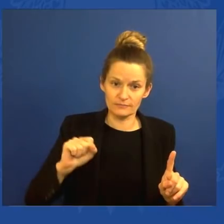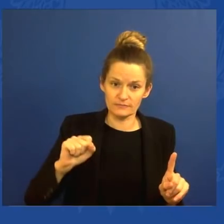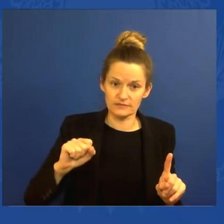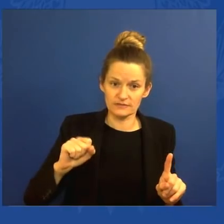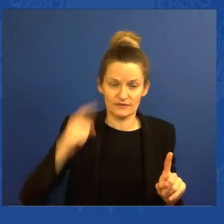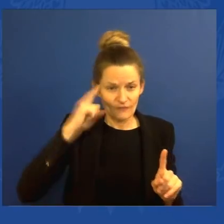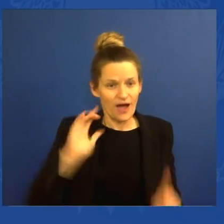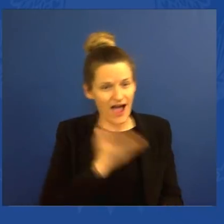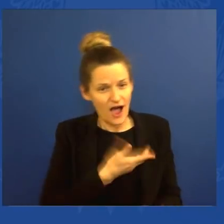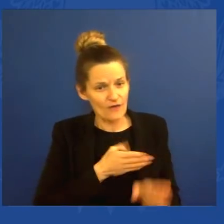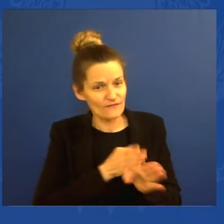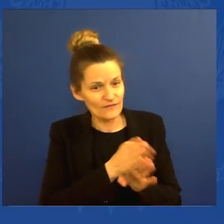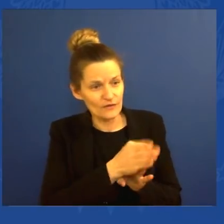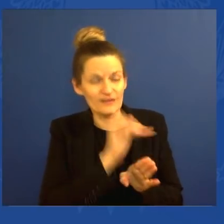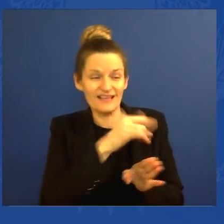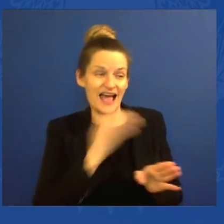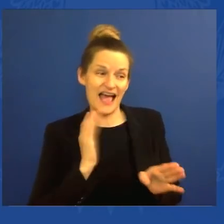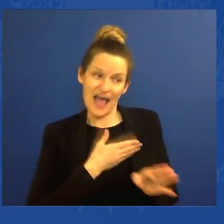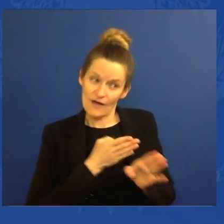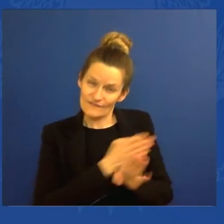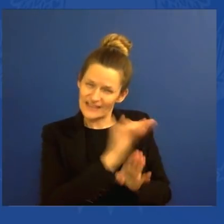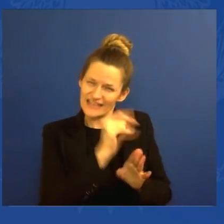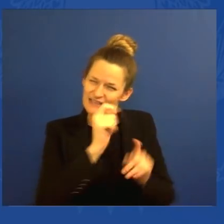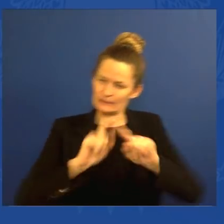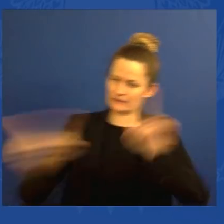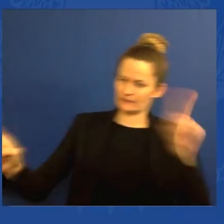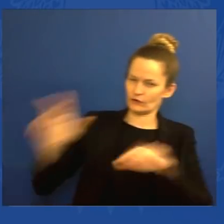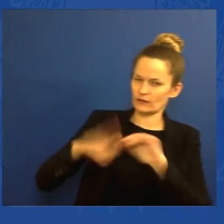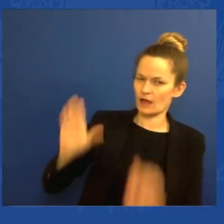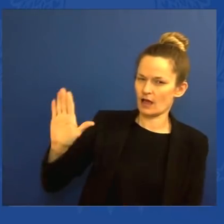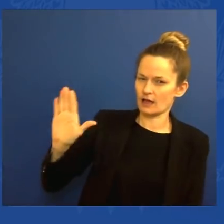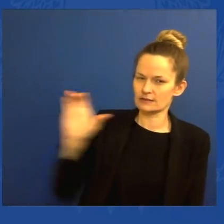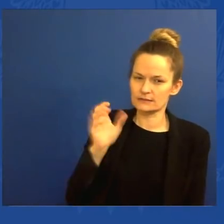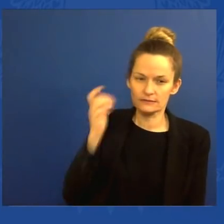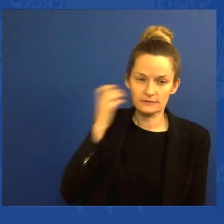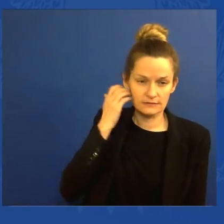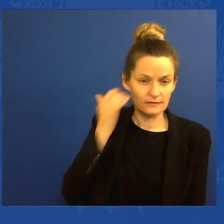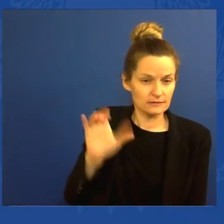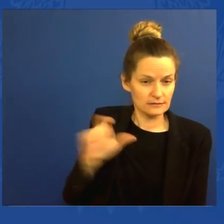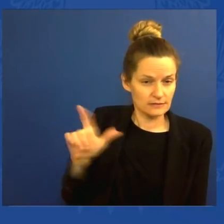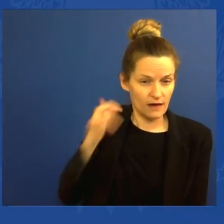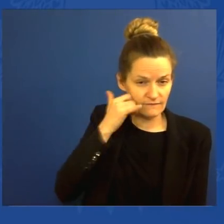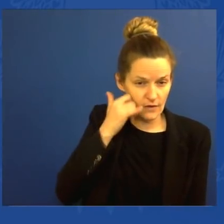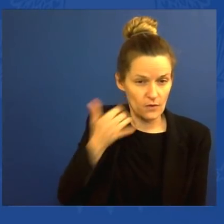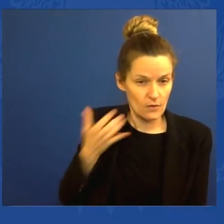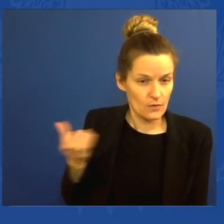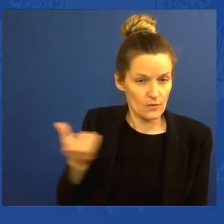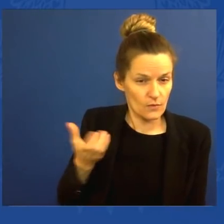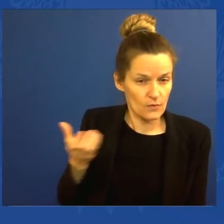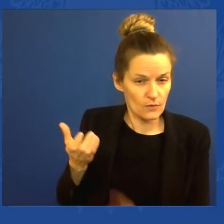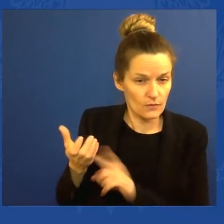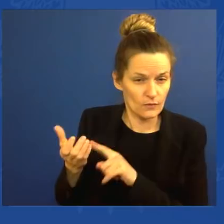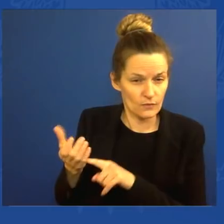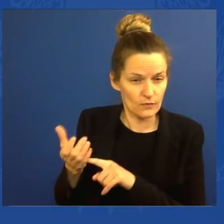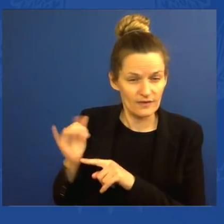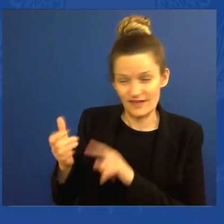our products operate in, we have specific chips that are critical to continue to invest and fund here in the U.S.